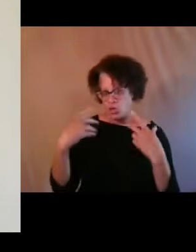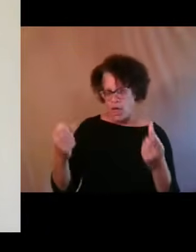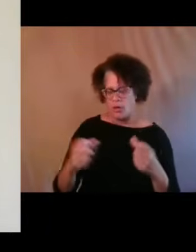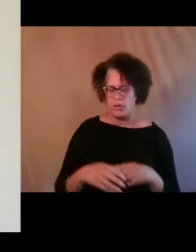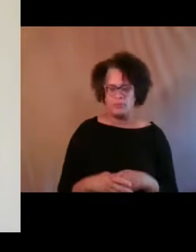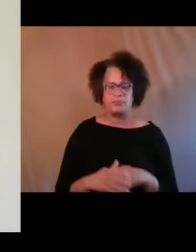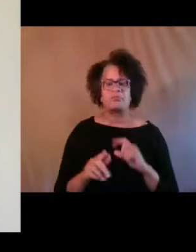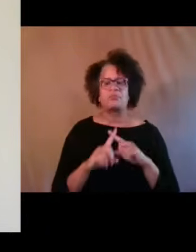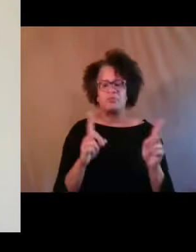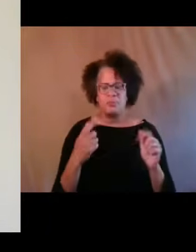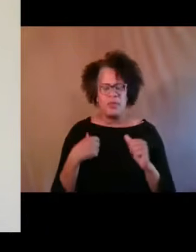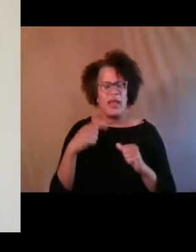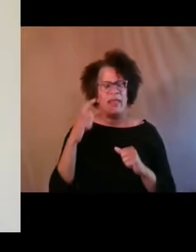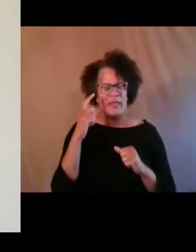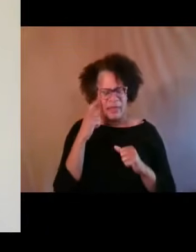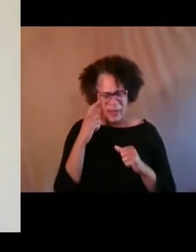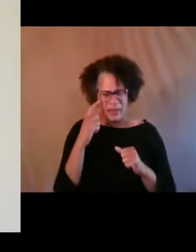Especially being in the pandemic,